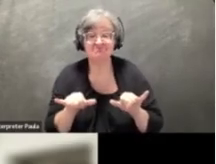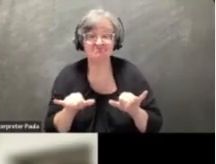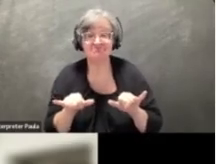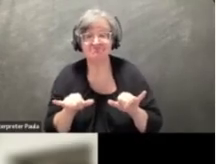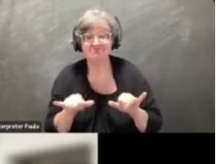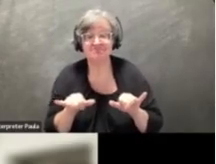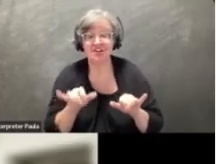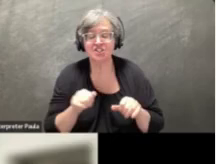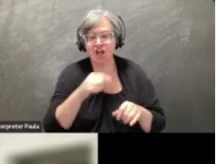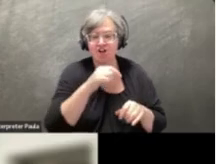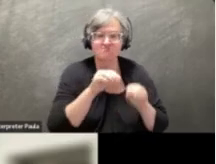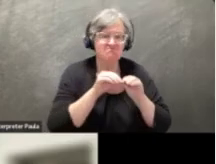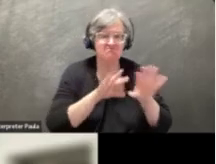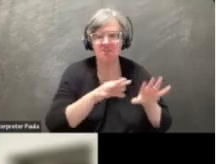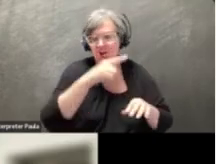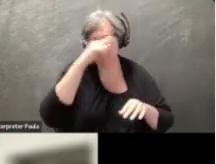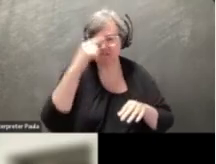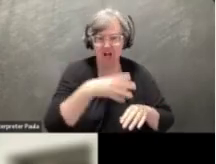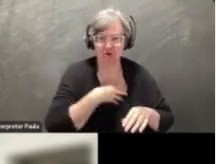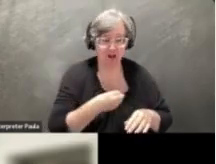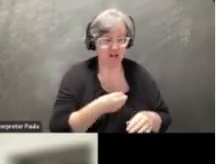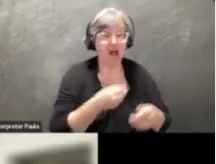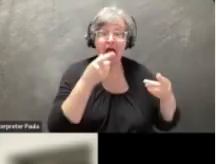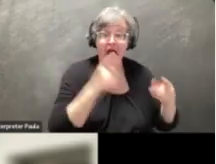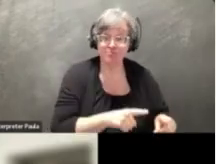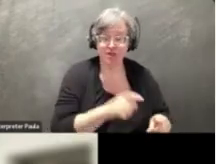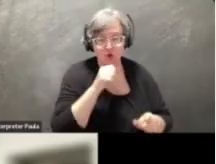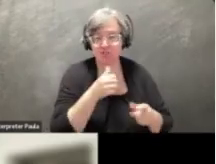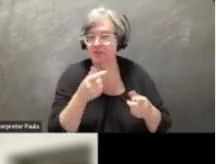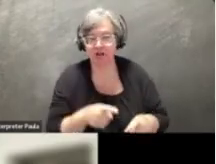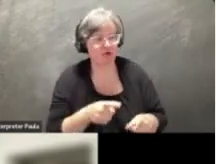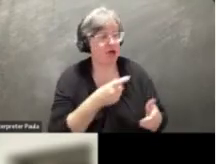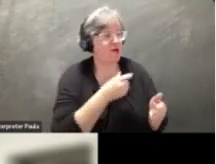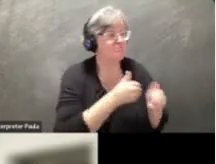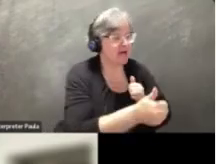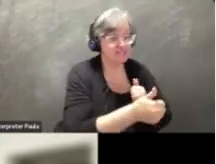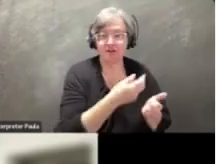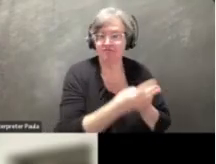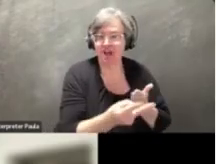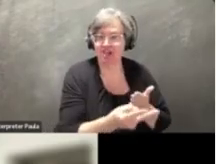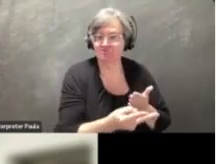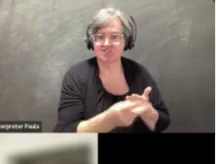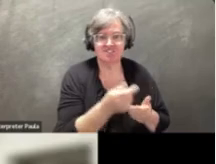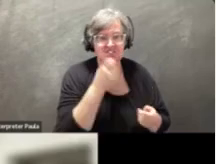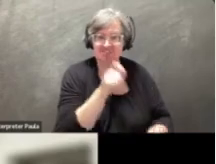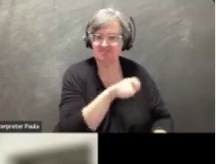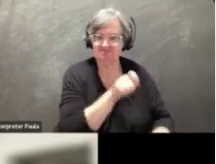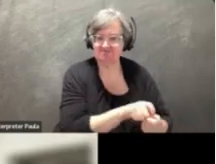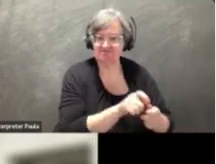black and white. It happened or it didn't happen. You passed, failed, and that works really well in our traditional system